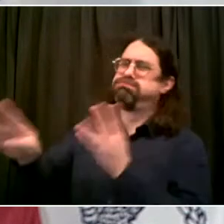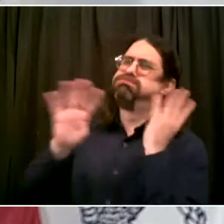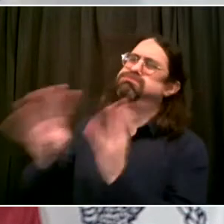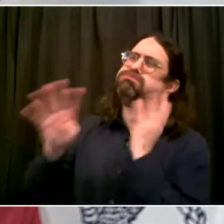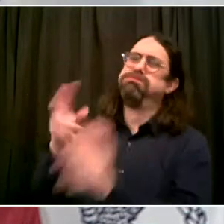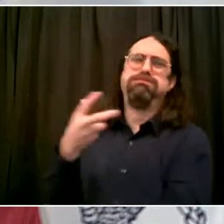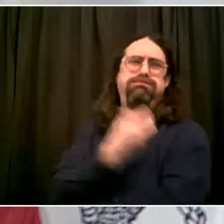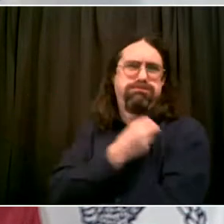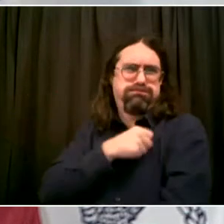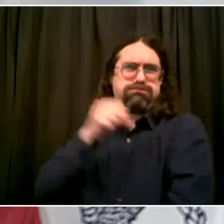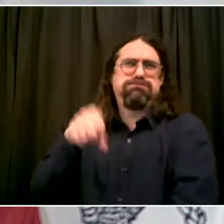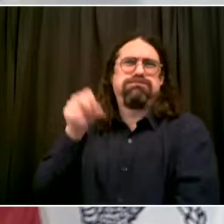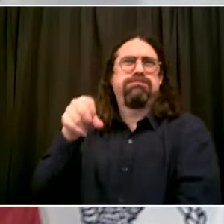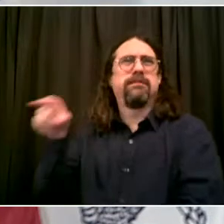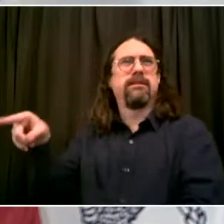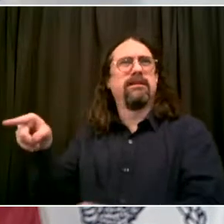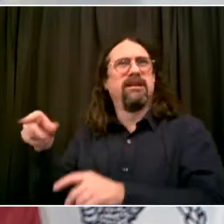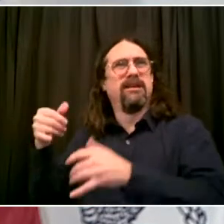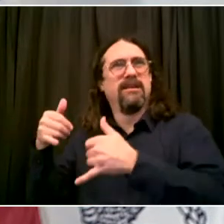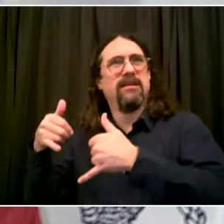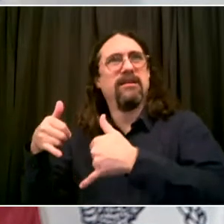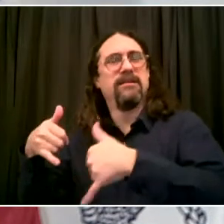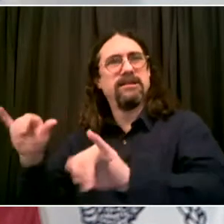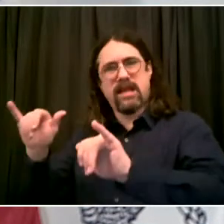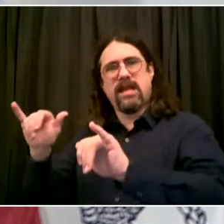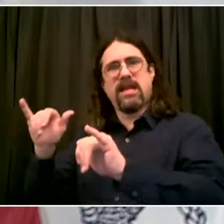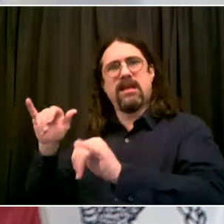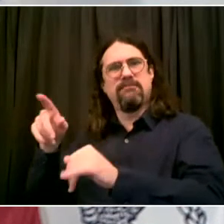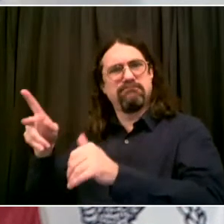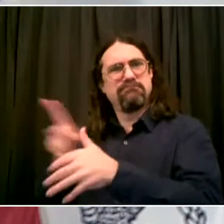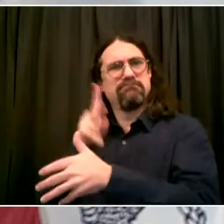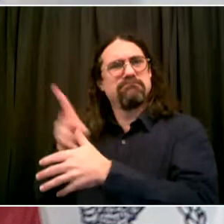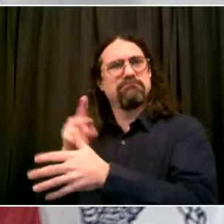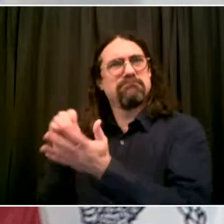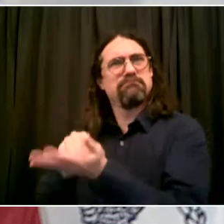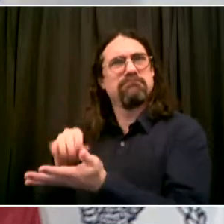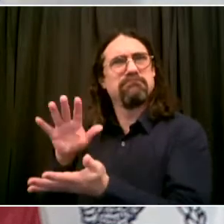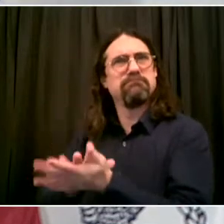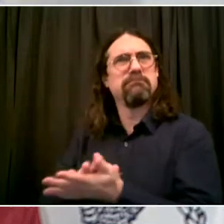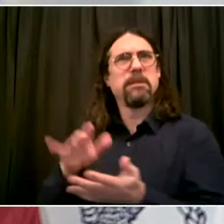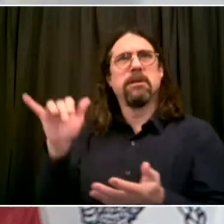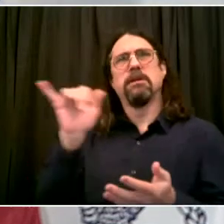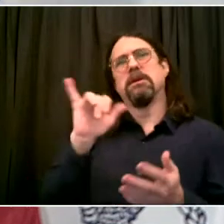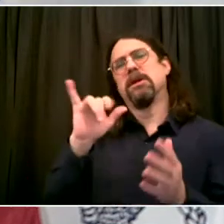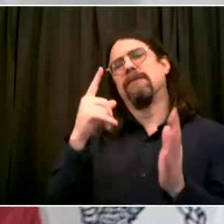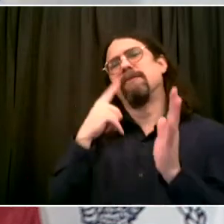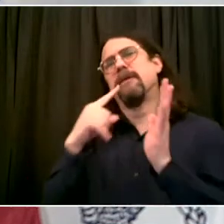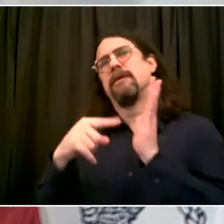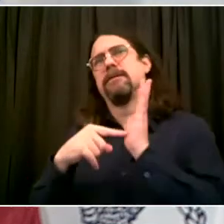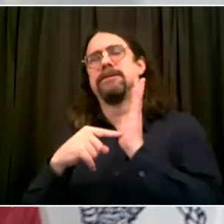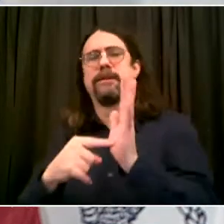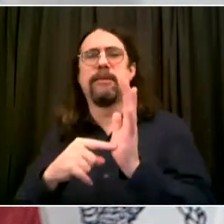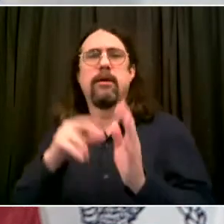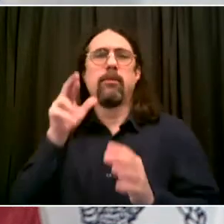VACCINATION EFFORTS, LIKE